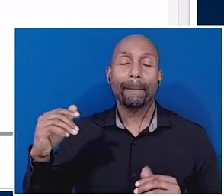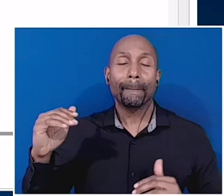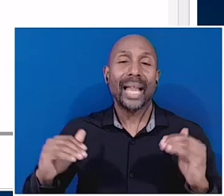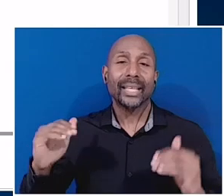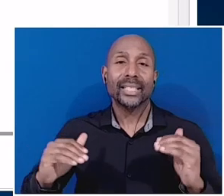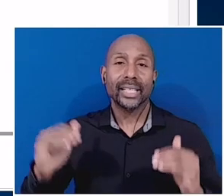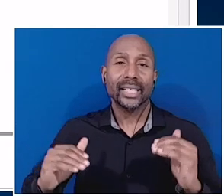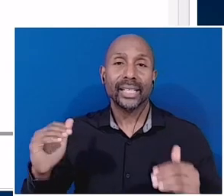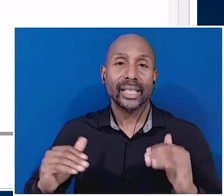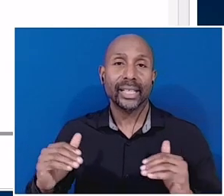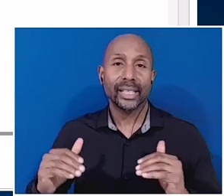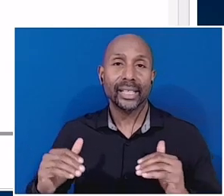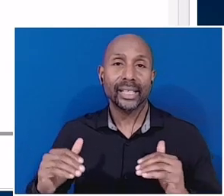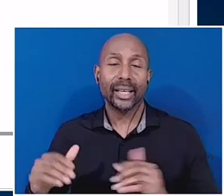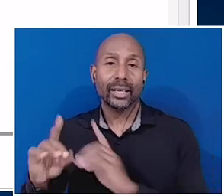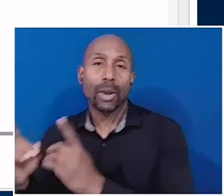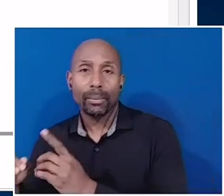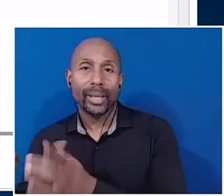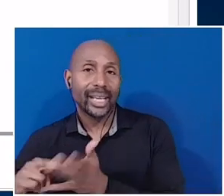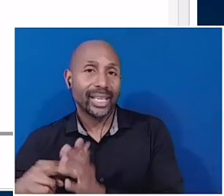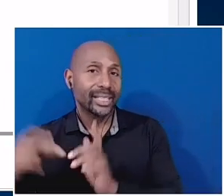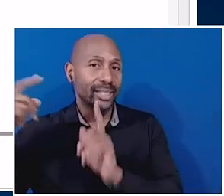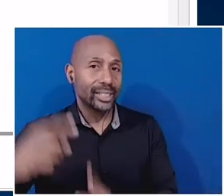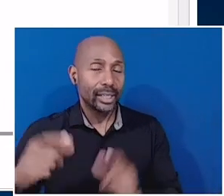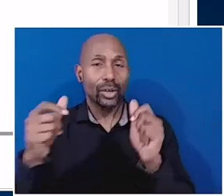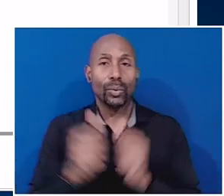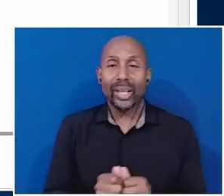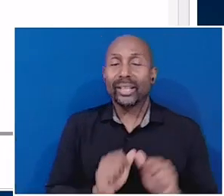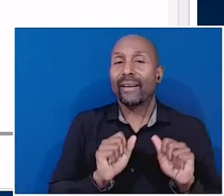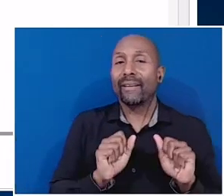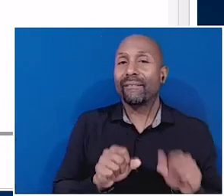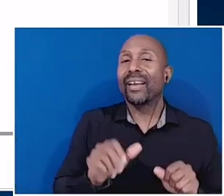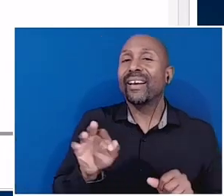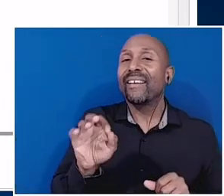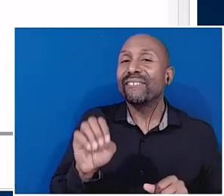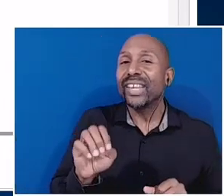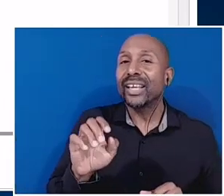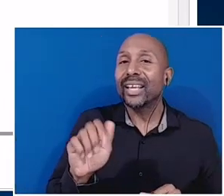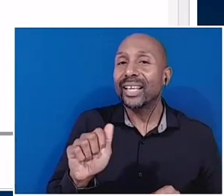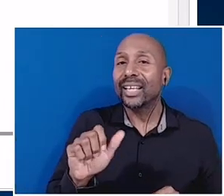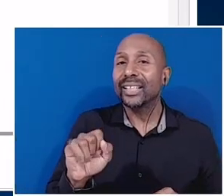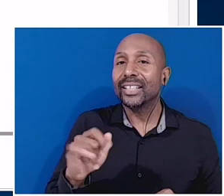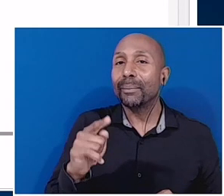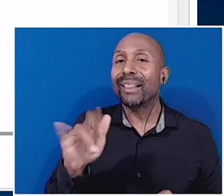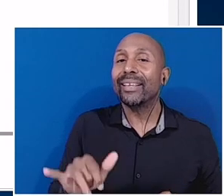intent, with the feasibility, and the costs associated with conducting these